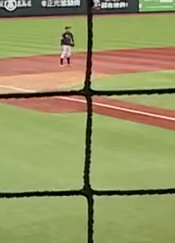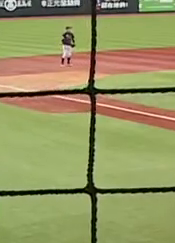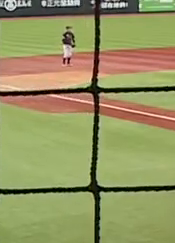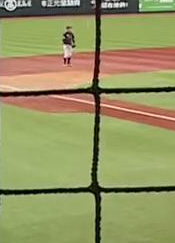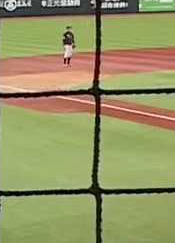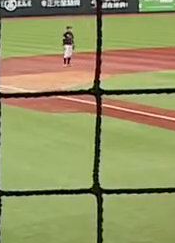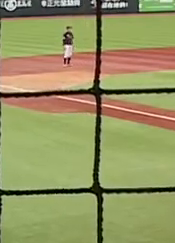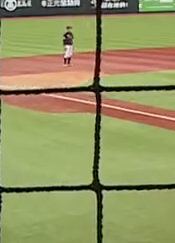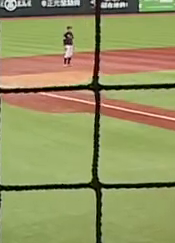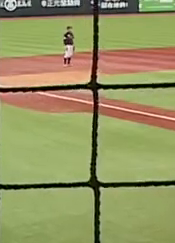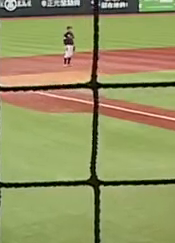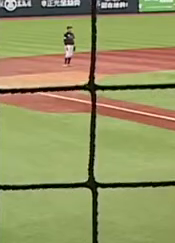just now,